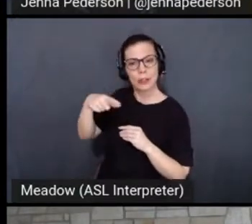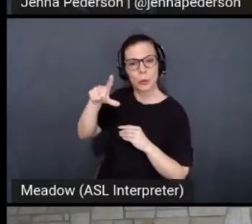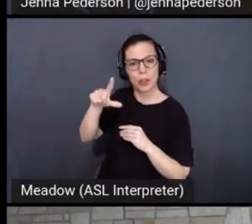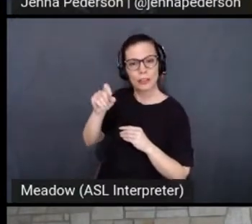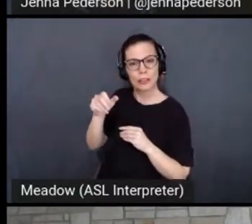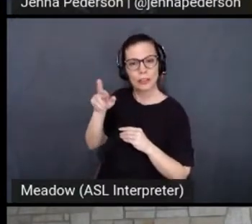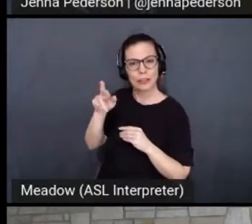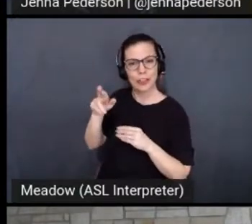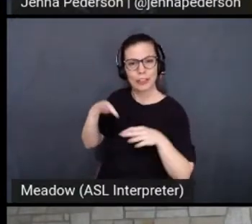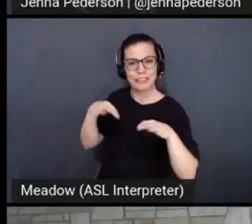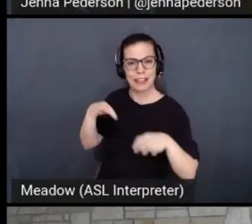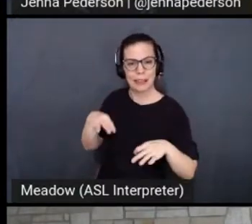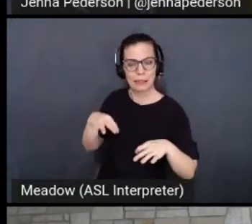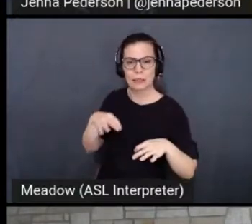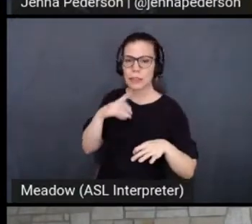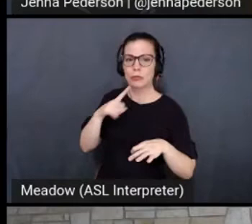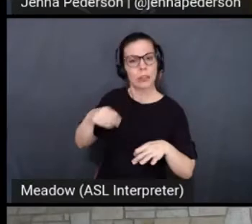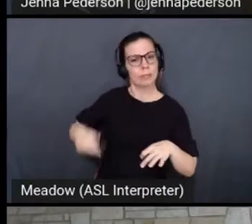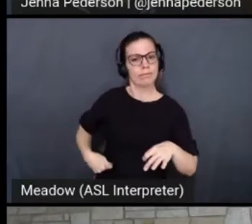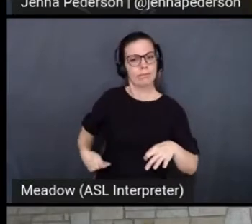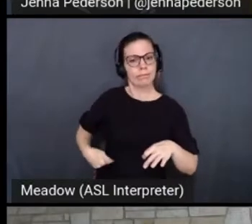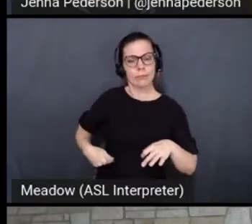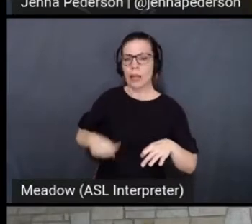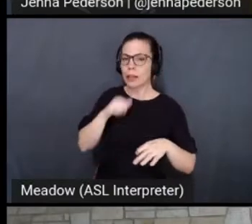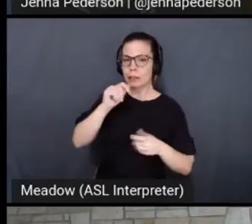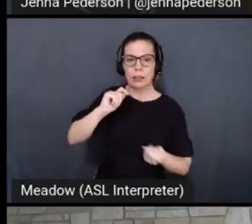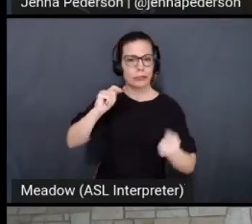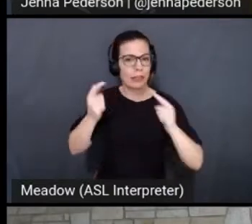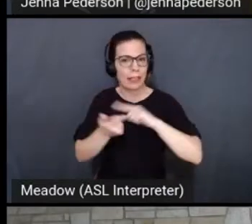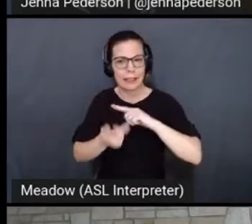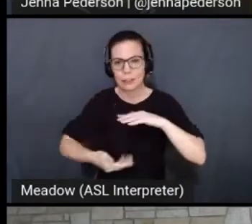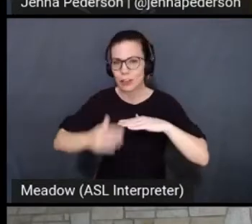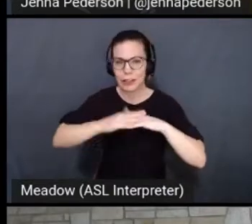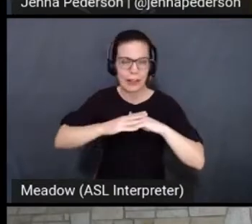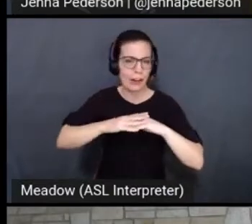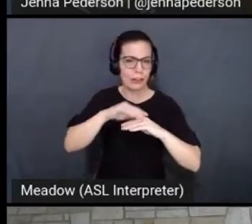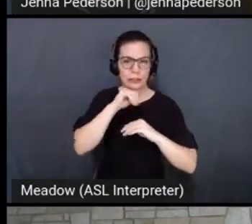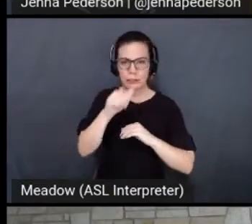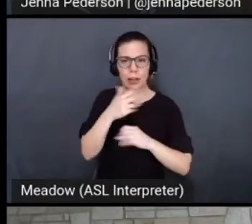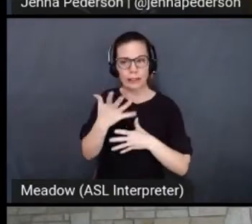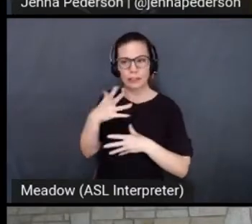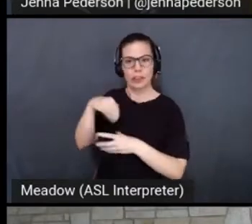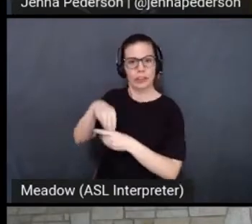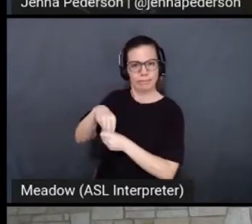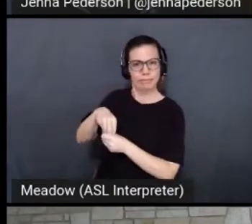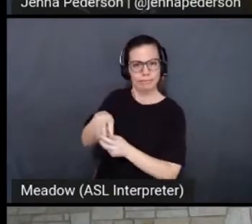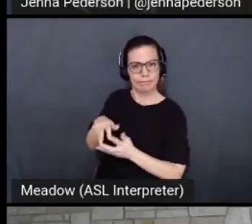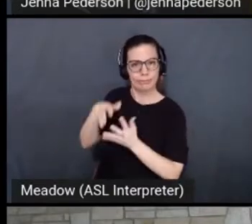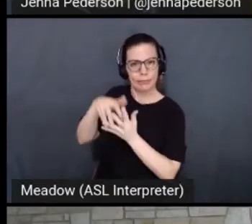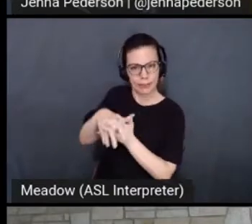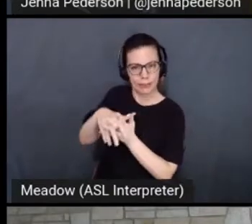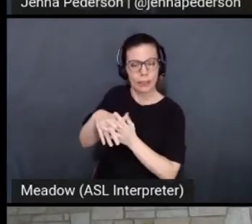Natively understand that it's not a translation layer or something like that. So now you can connect your application